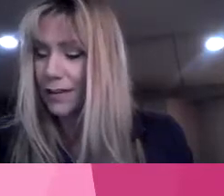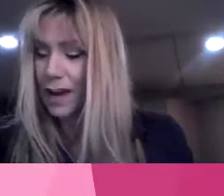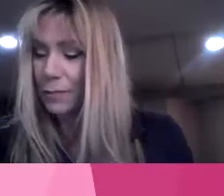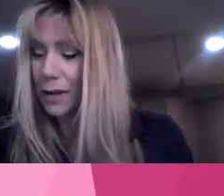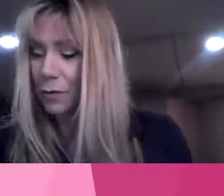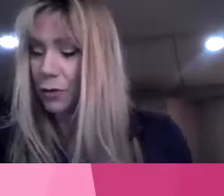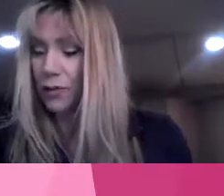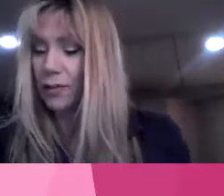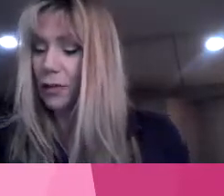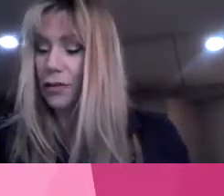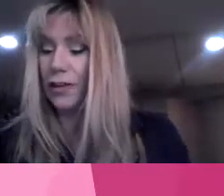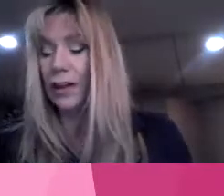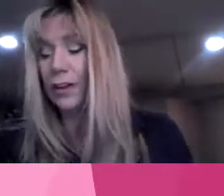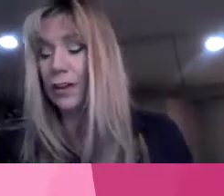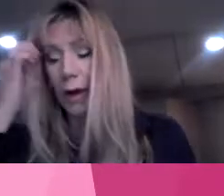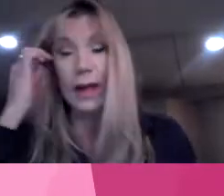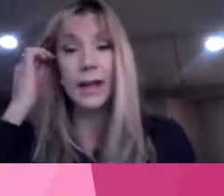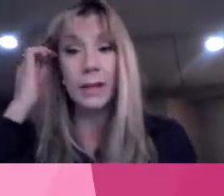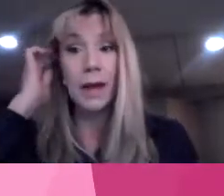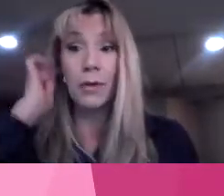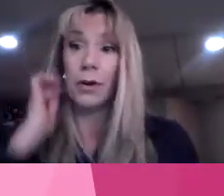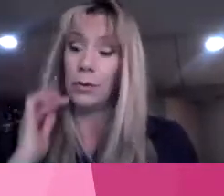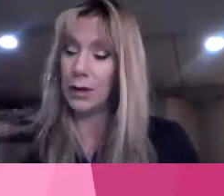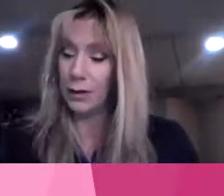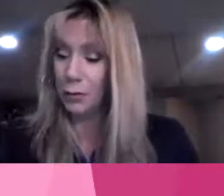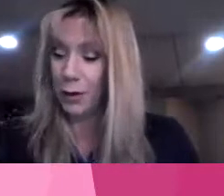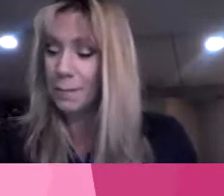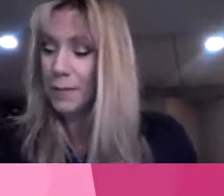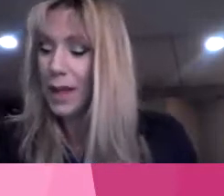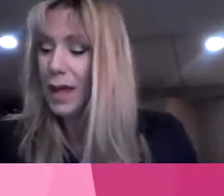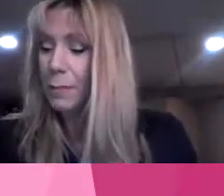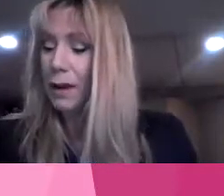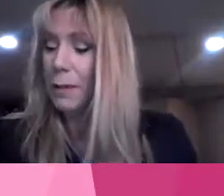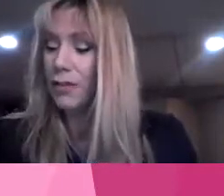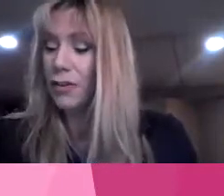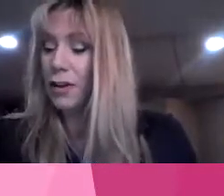At the time it was collusive to Illinois but